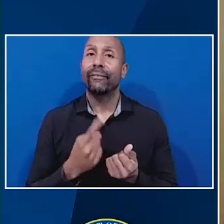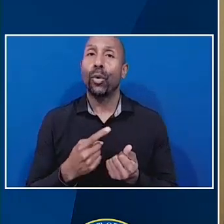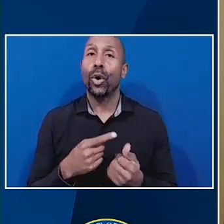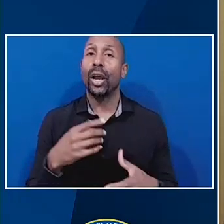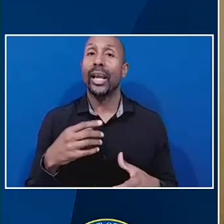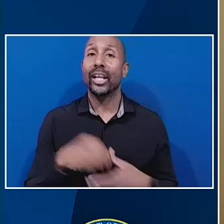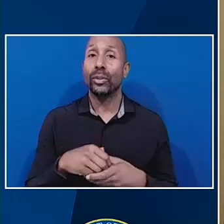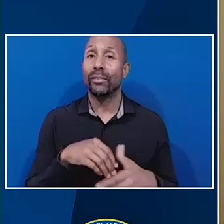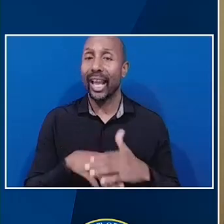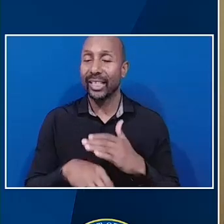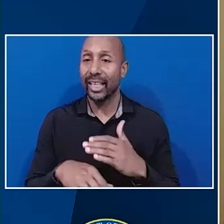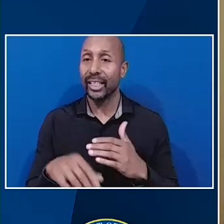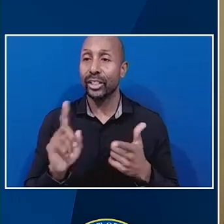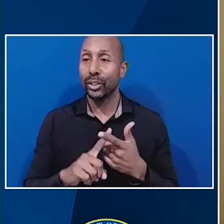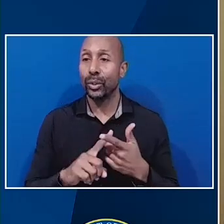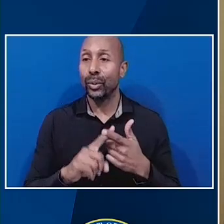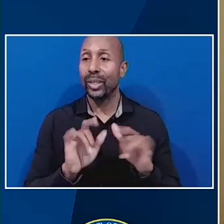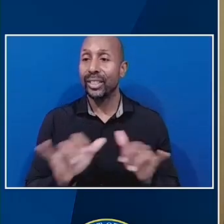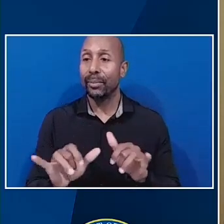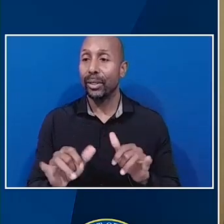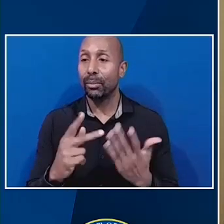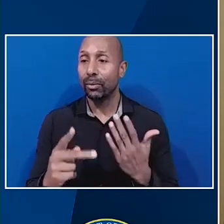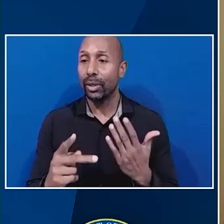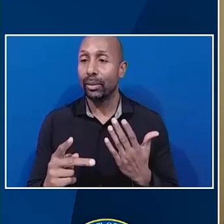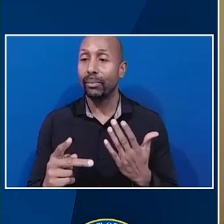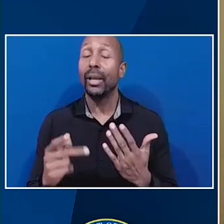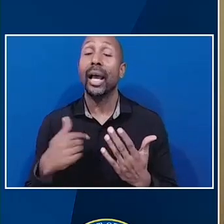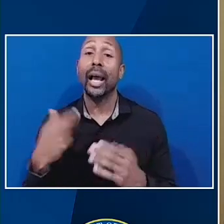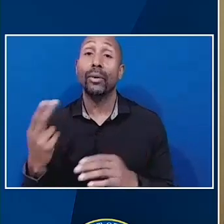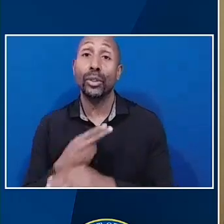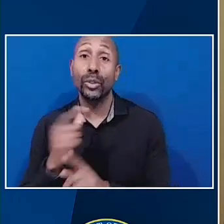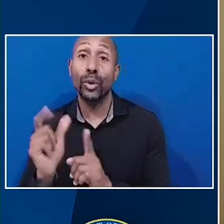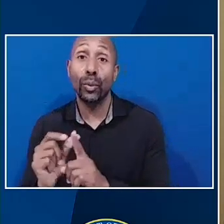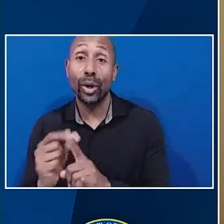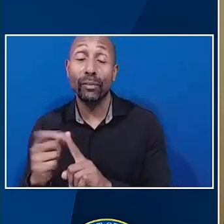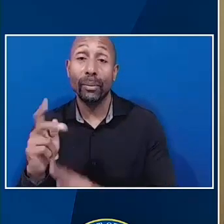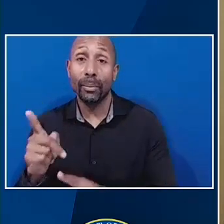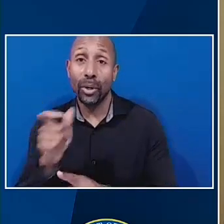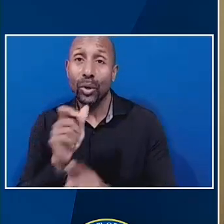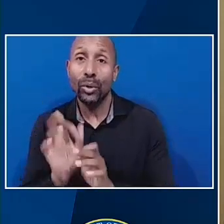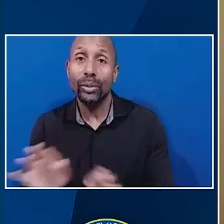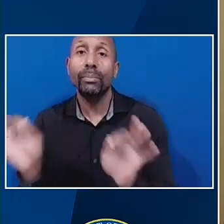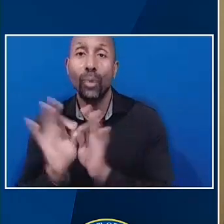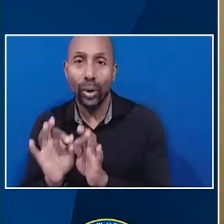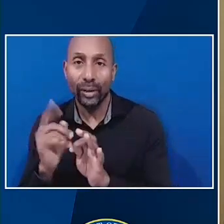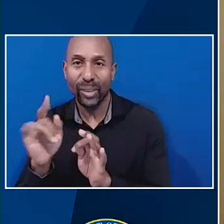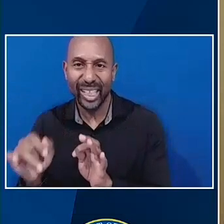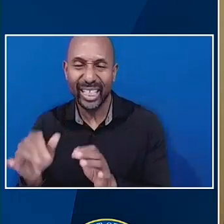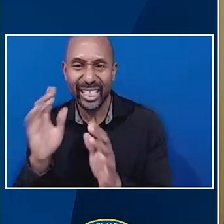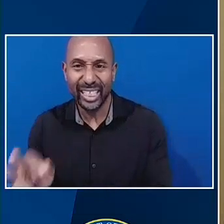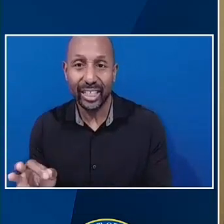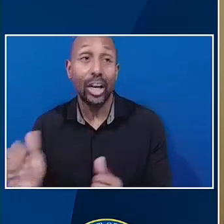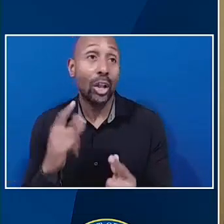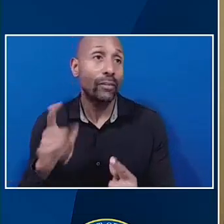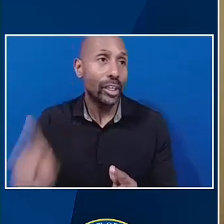of those that really matter in this decision, the ones we should all put first and foremost in every policy we consider for education. The students.